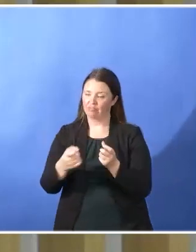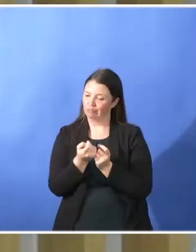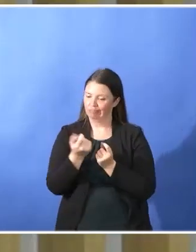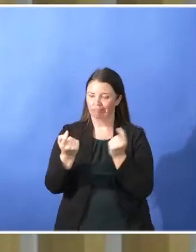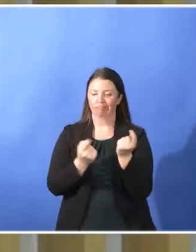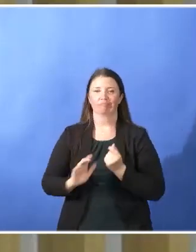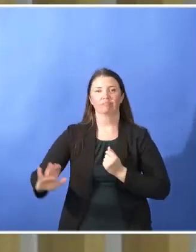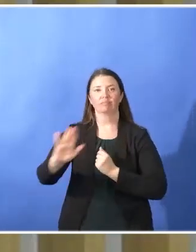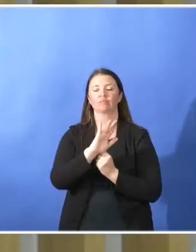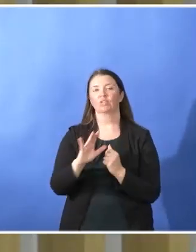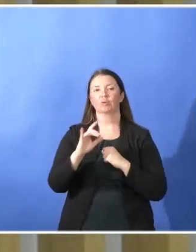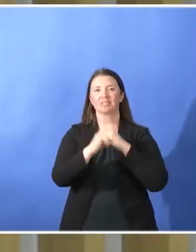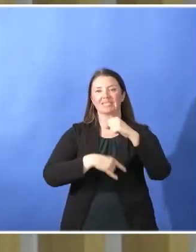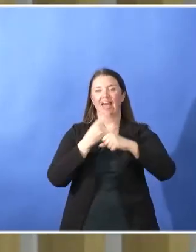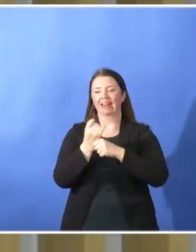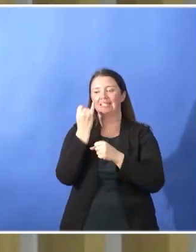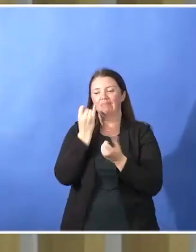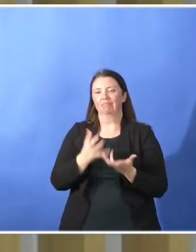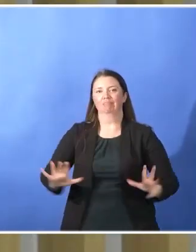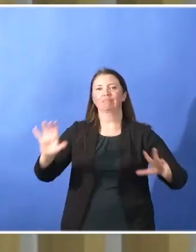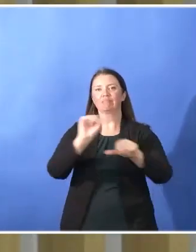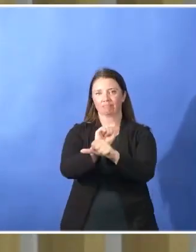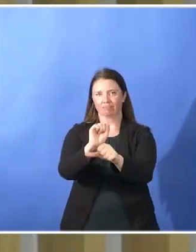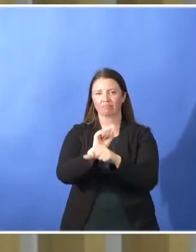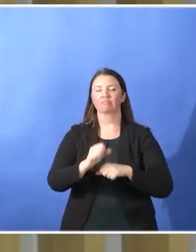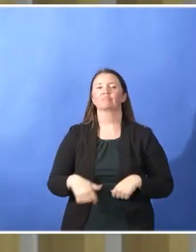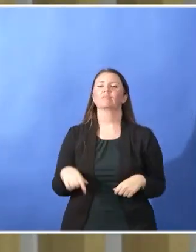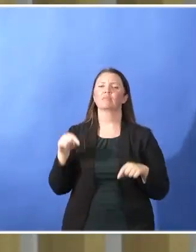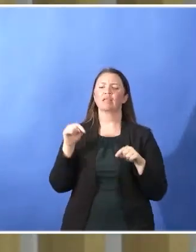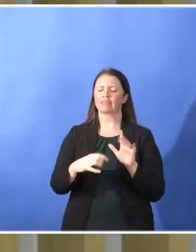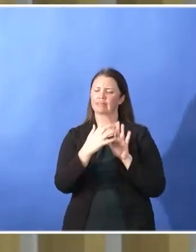I HOPE THIS IS THE DAWN OF A NEW REGULATORY APPROACH TO THE